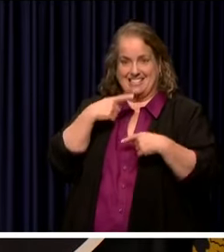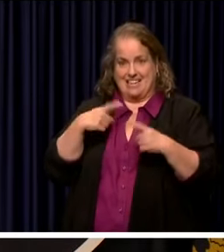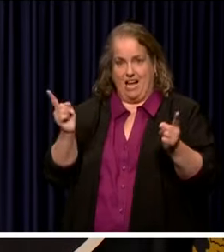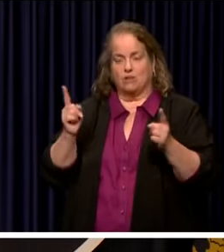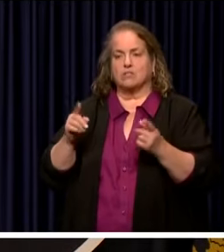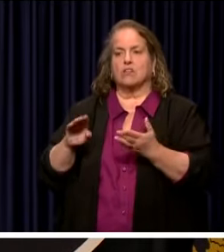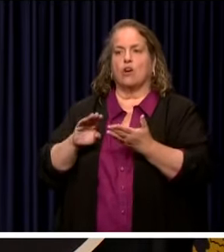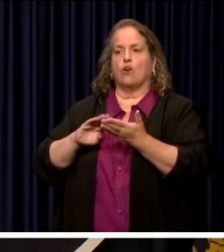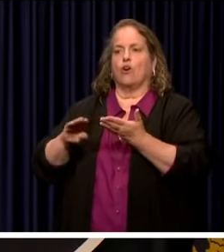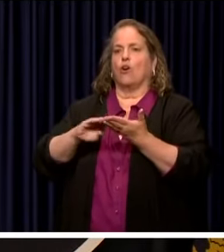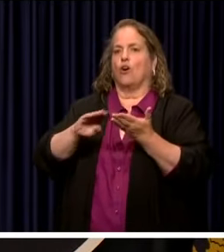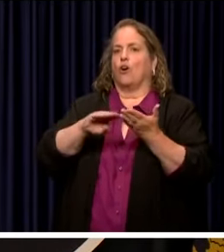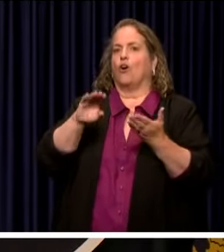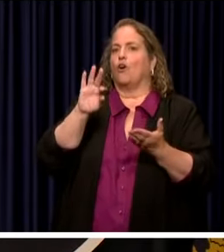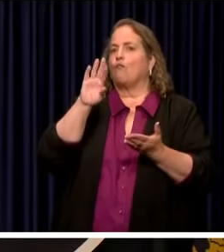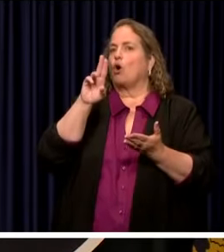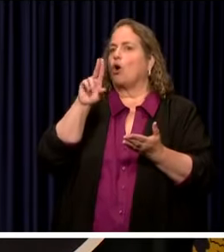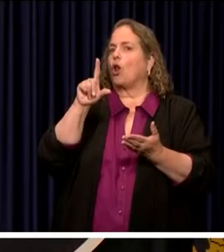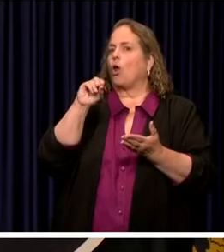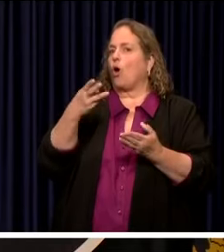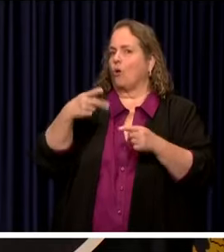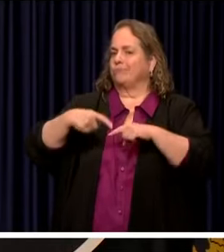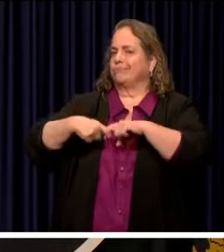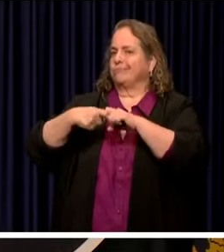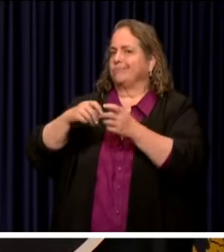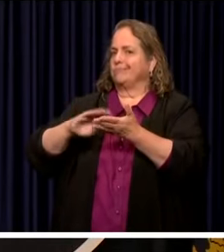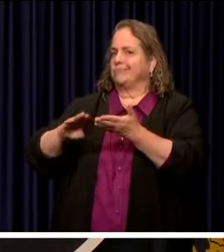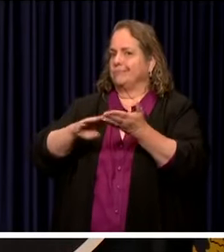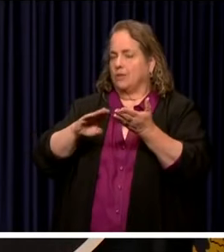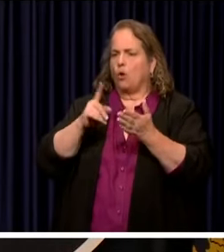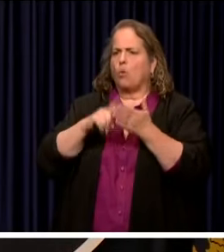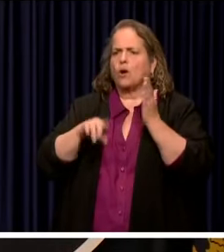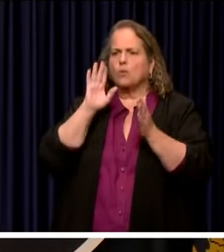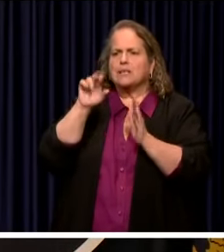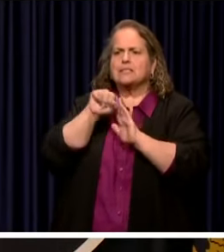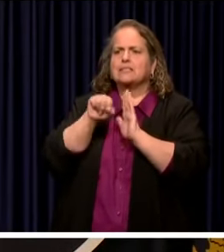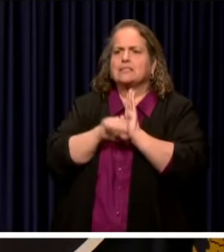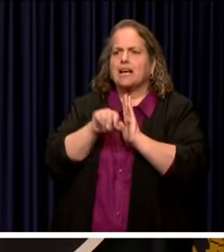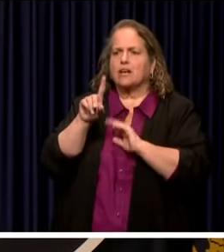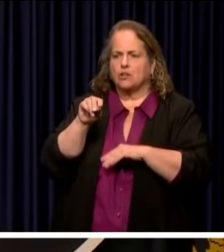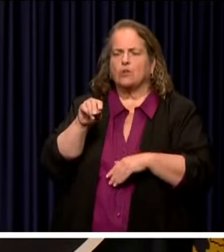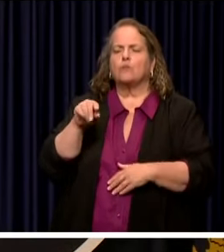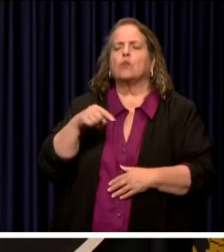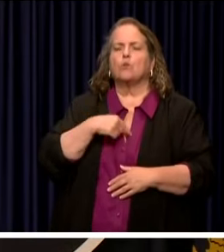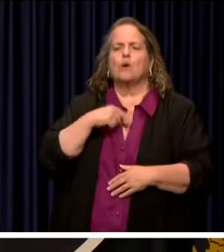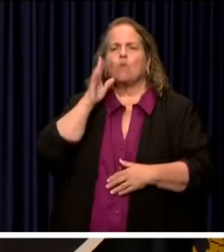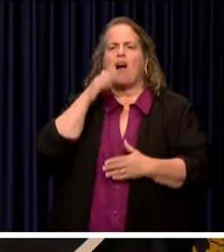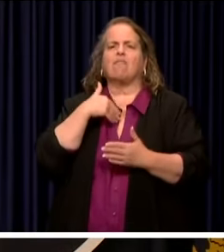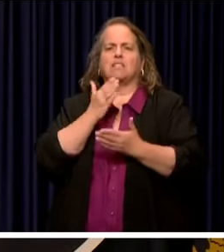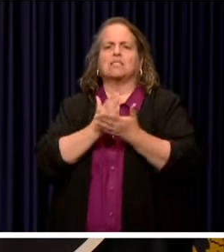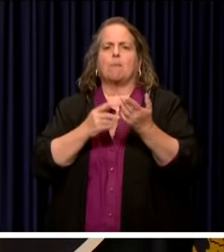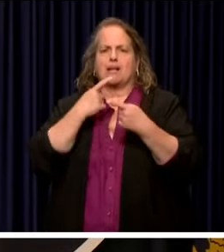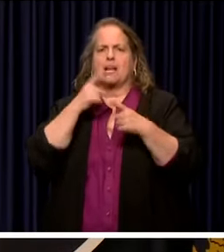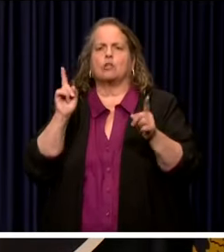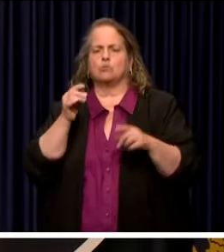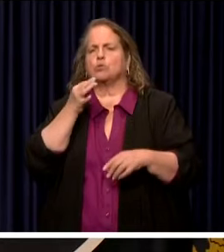WE NEED THEIR ASSISTANCE TO BUSINESS, THEIR ASSISTANCE TO INDIVIDUALS. WE DIRECT ASSISTANCE TO STATE,